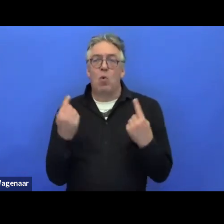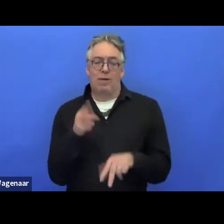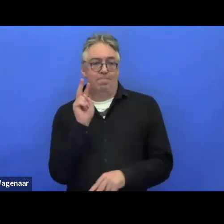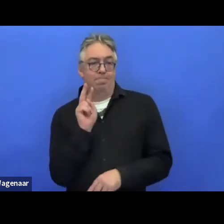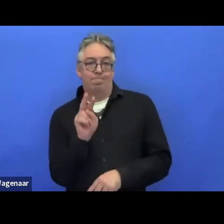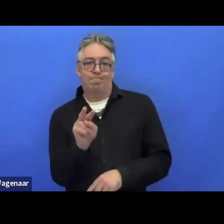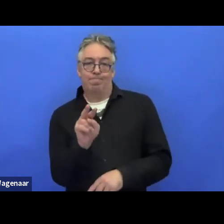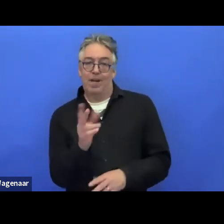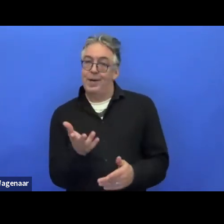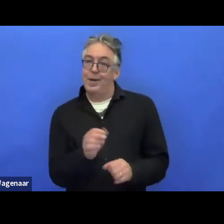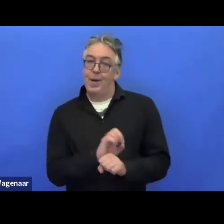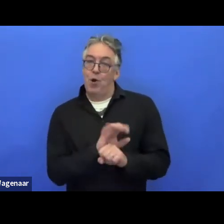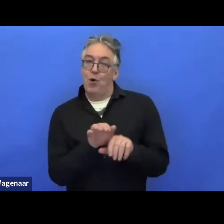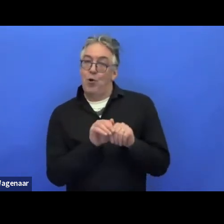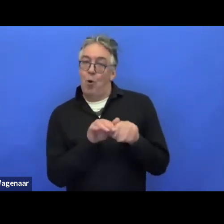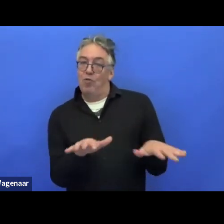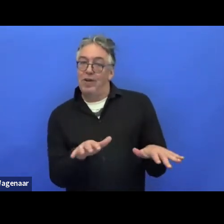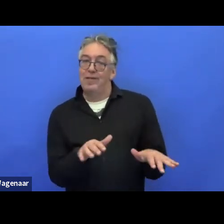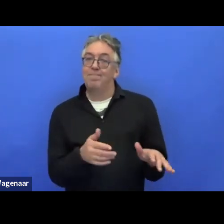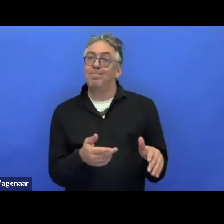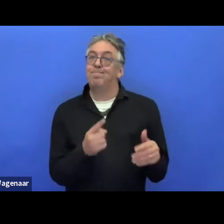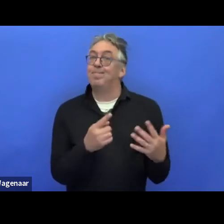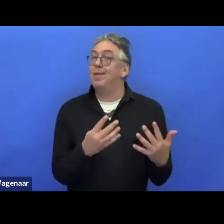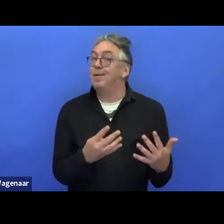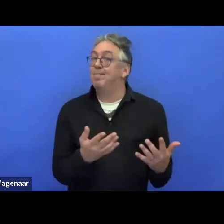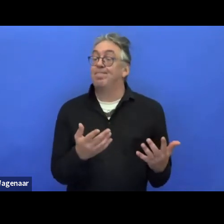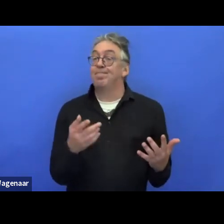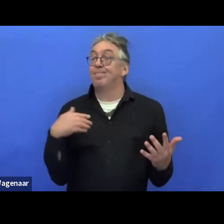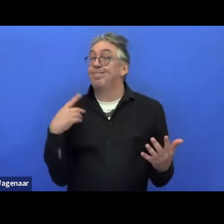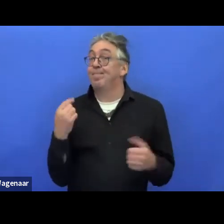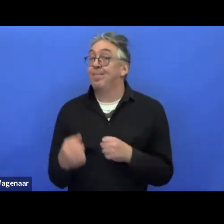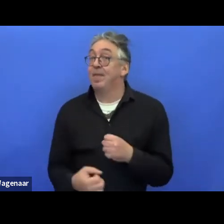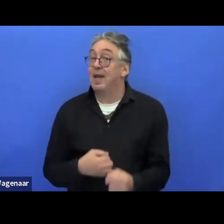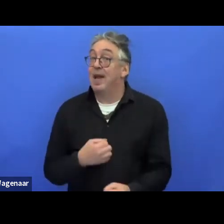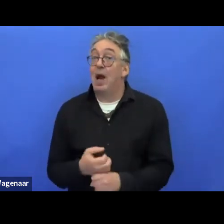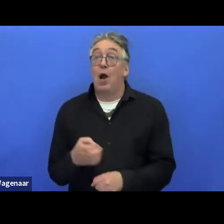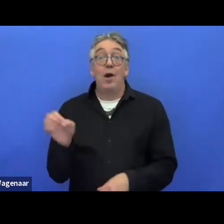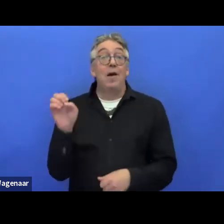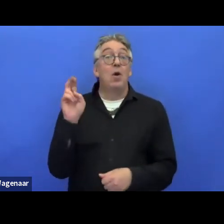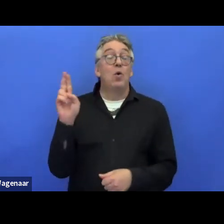in the last year and a half that we haven't had the European Ombudsman staff at any of our meetings